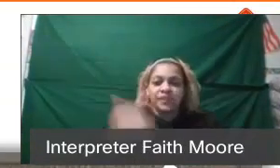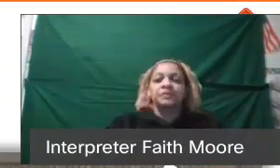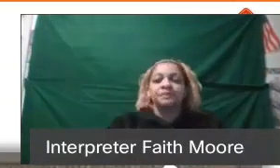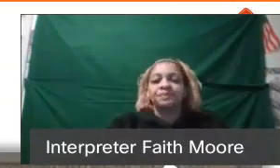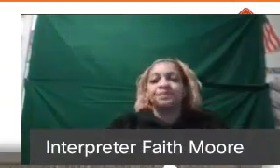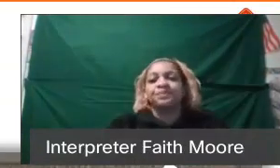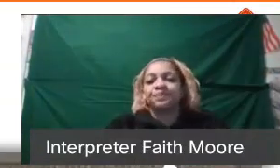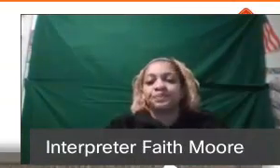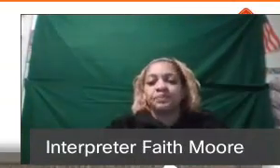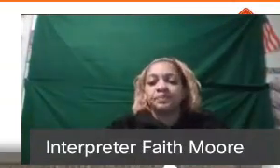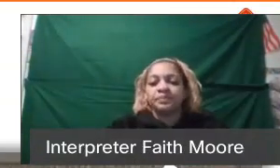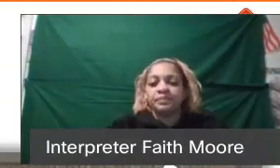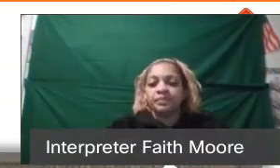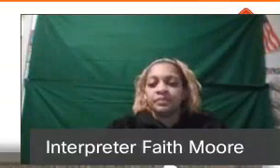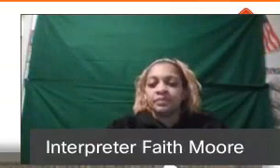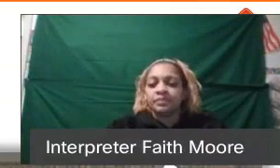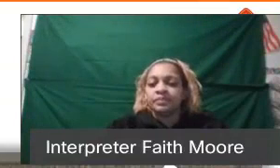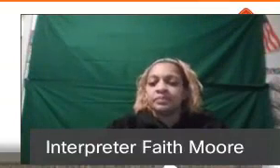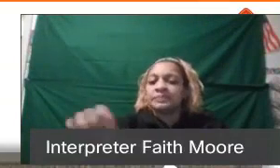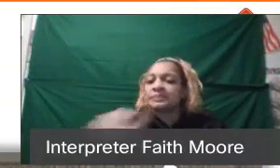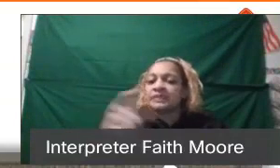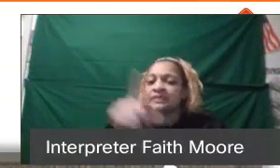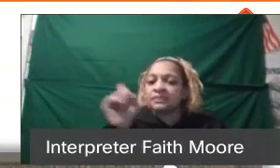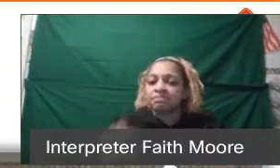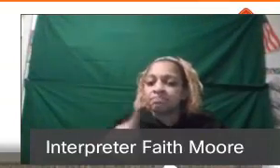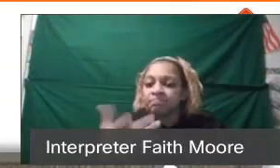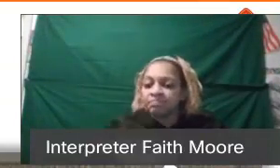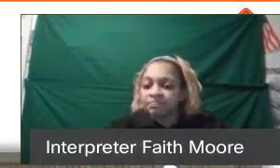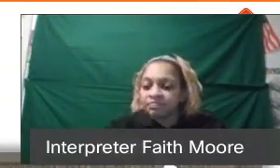Tomorrow for the next 1, if you.